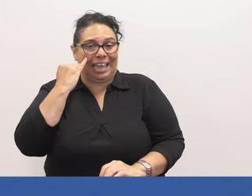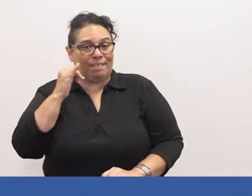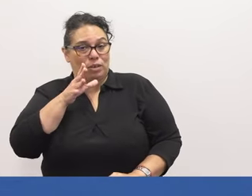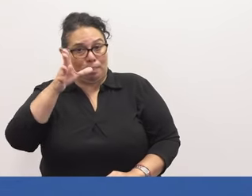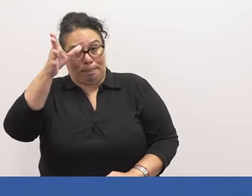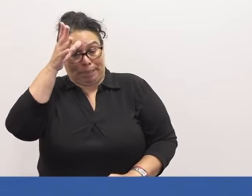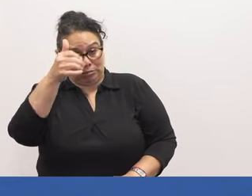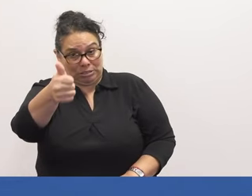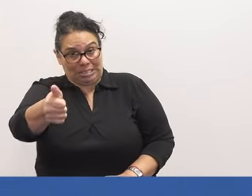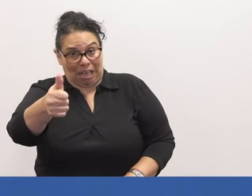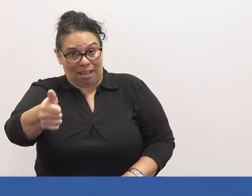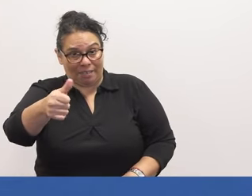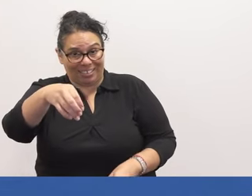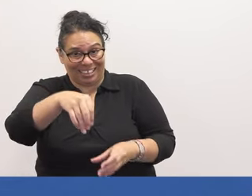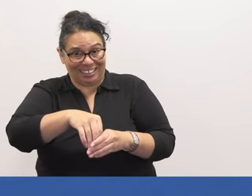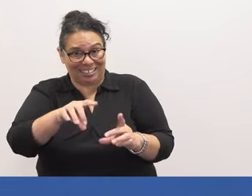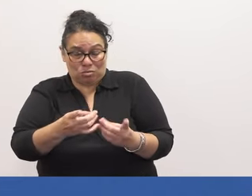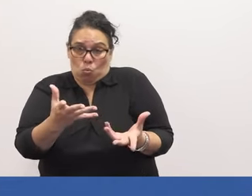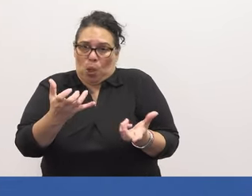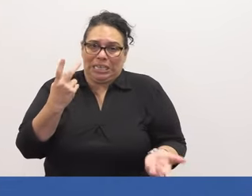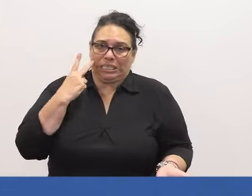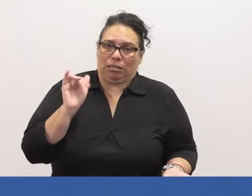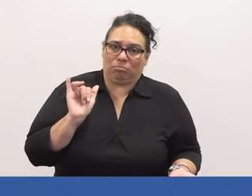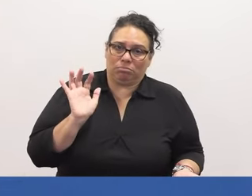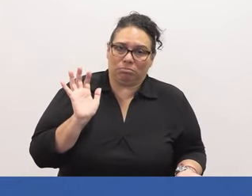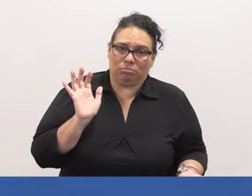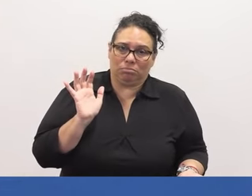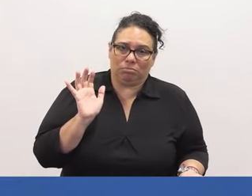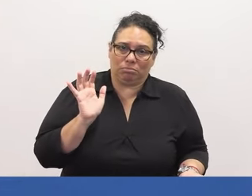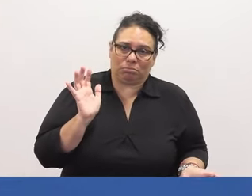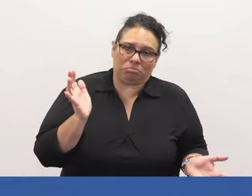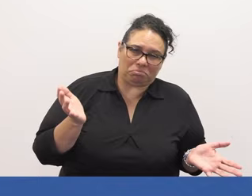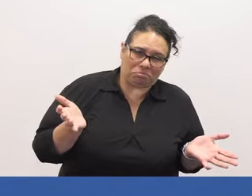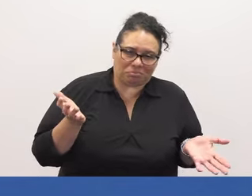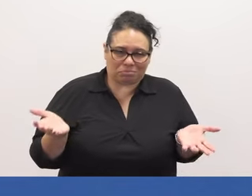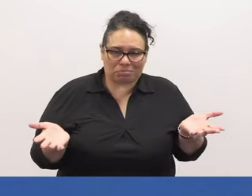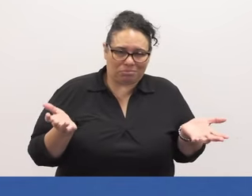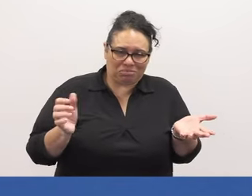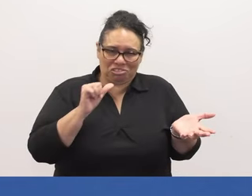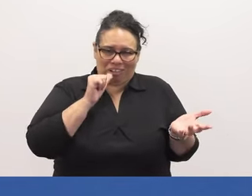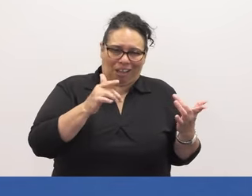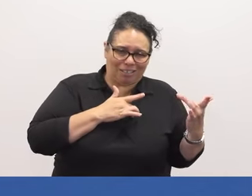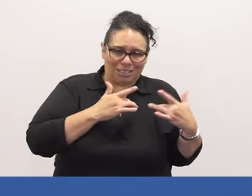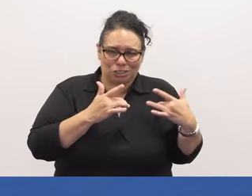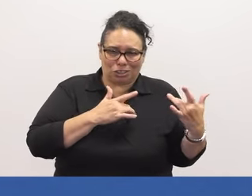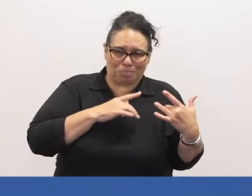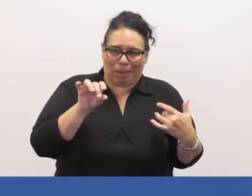that's what you wanna see. You kind of aren't concerned about kids in other districts,